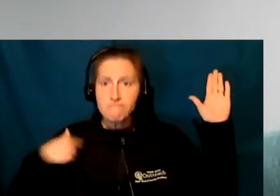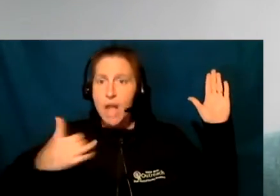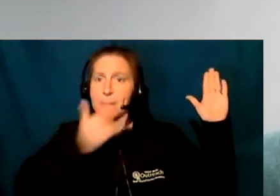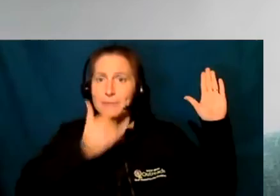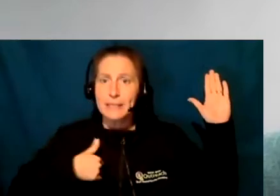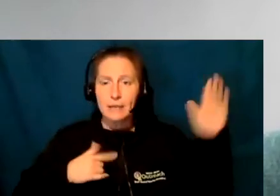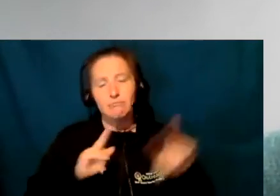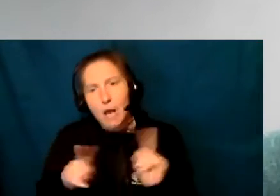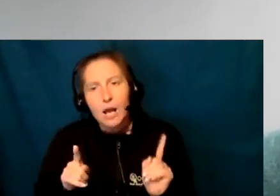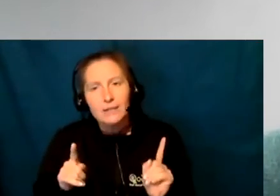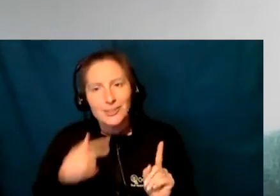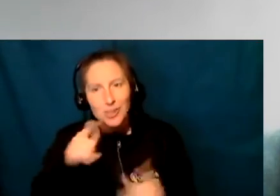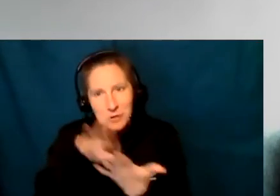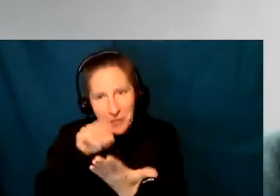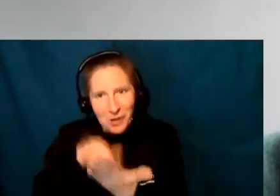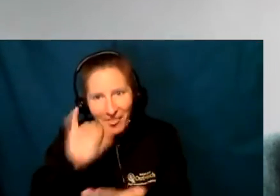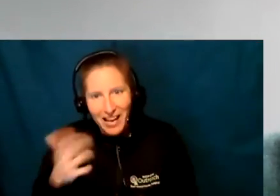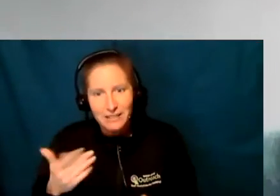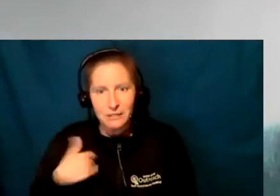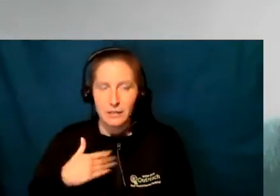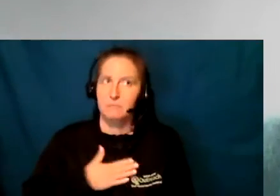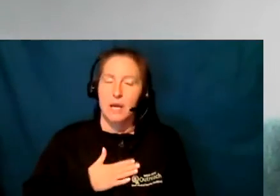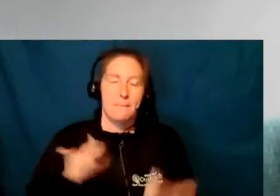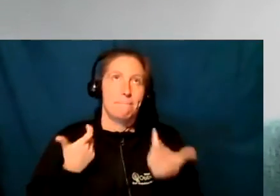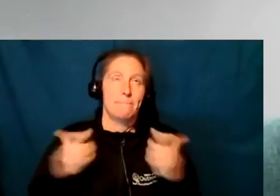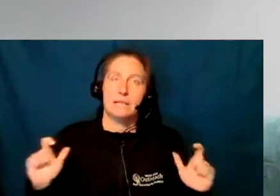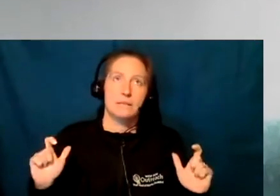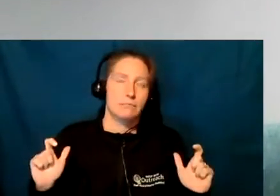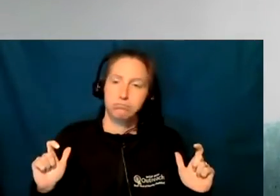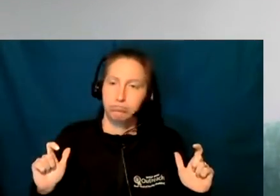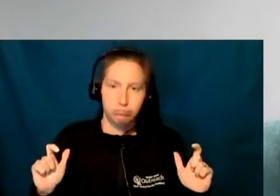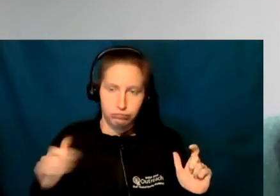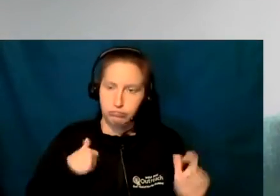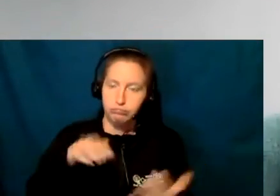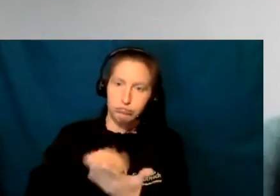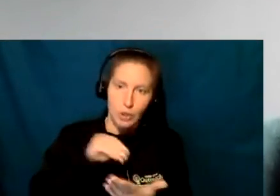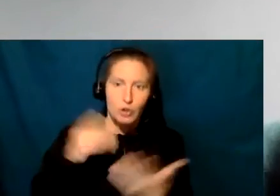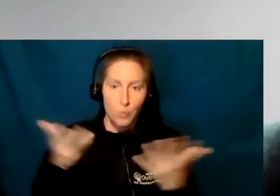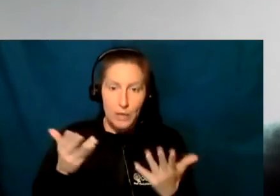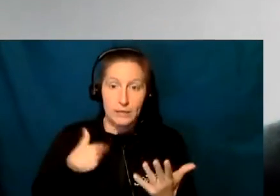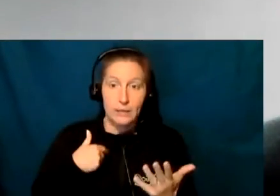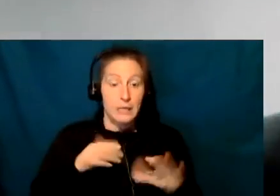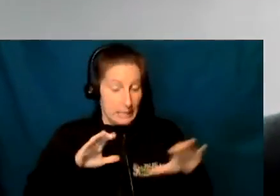I think that's one of the biggest things that I've learned from is...doing,